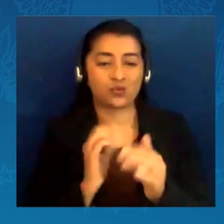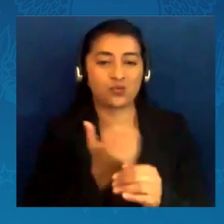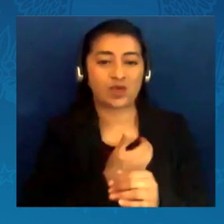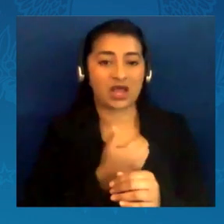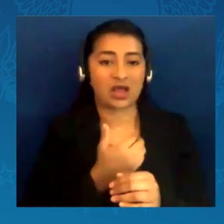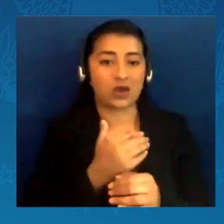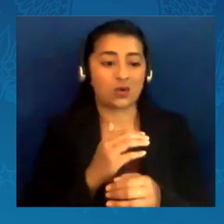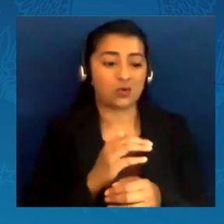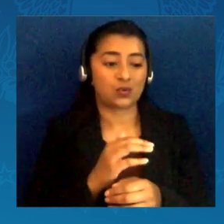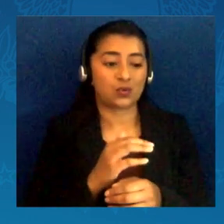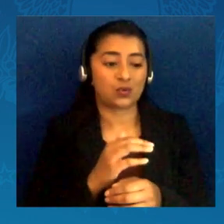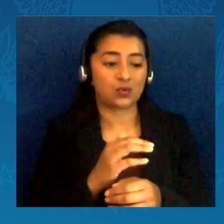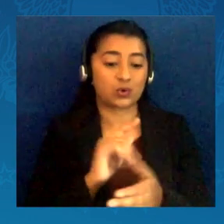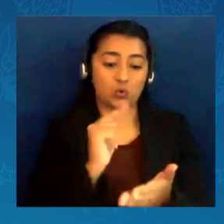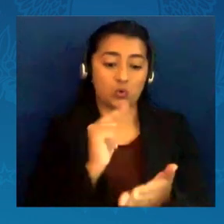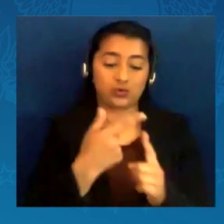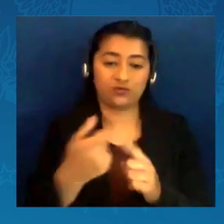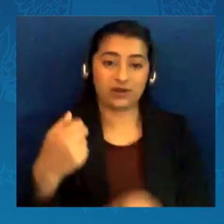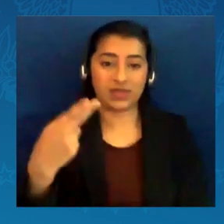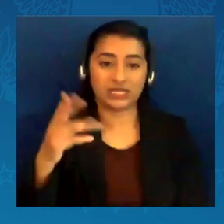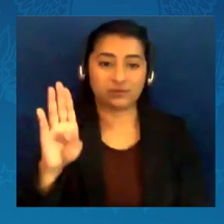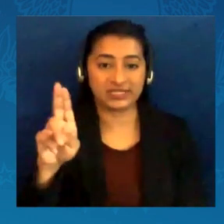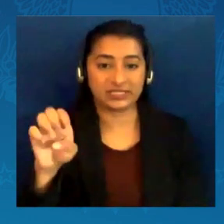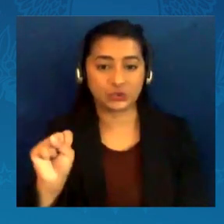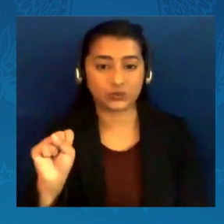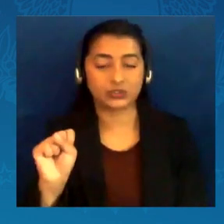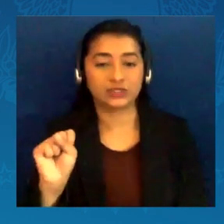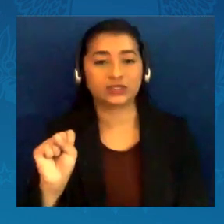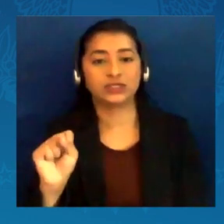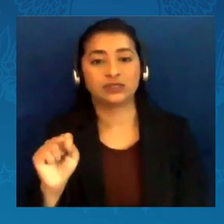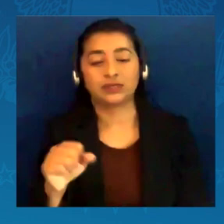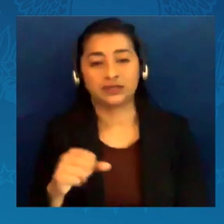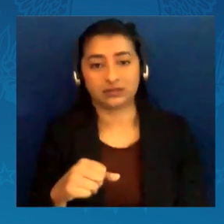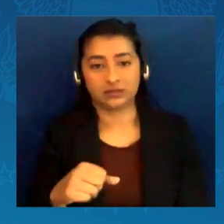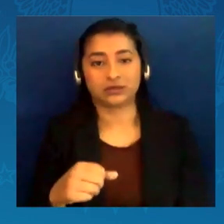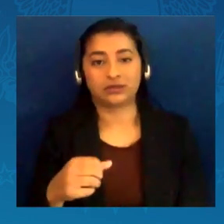and, therefore, the HBCUs that challenge and educate them --